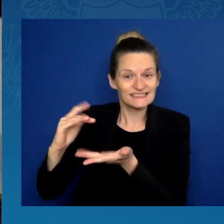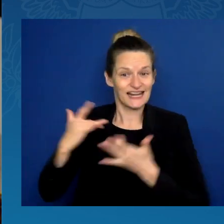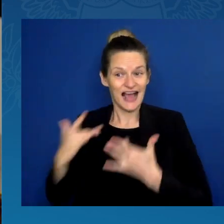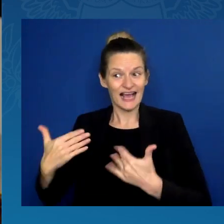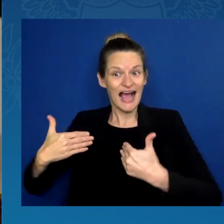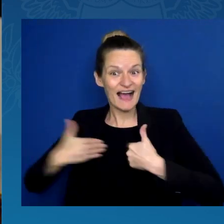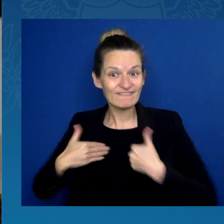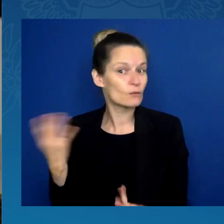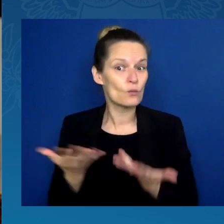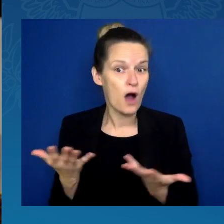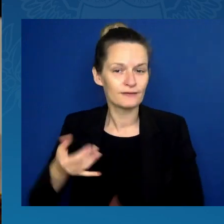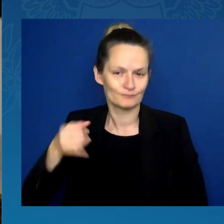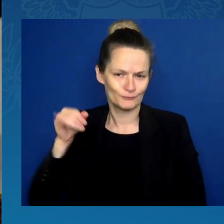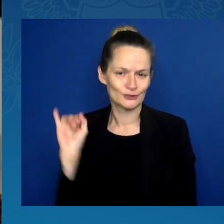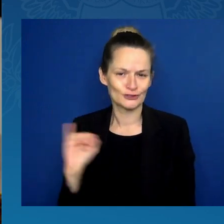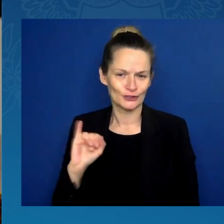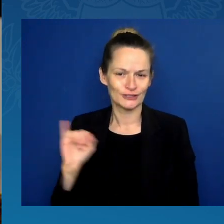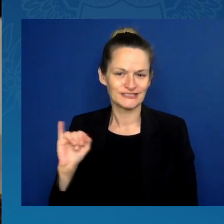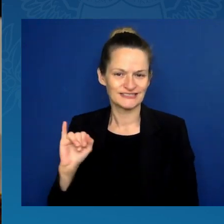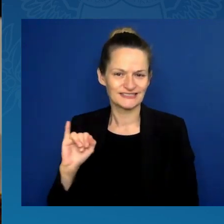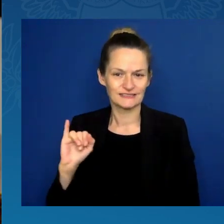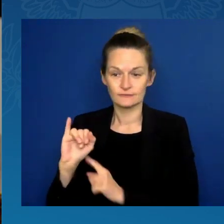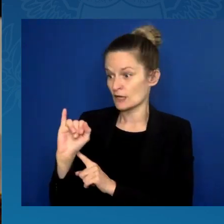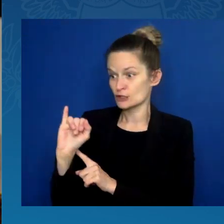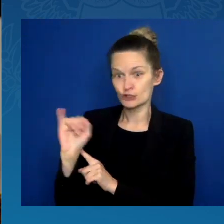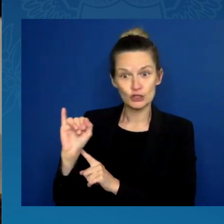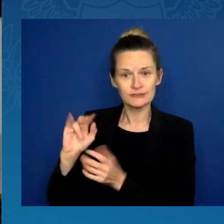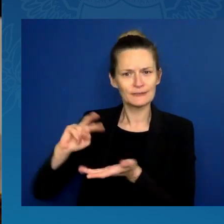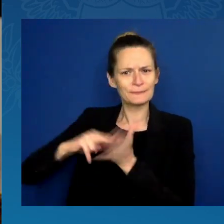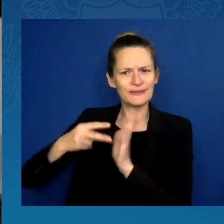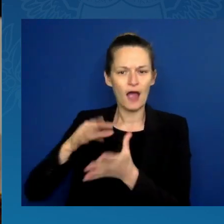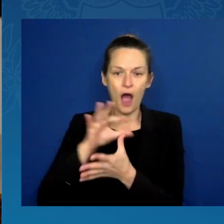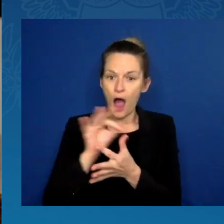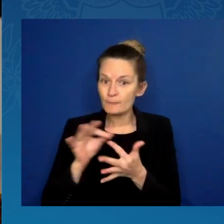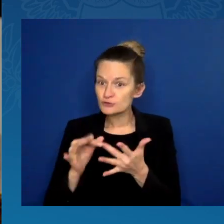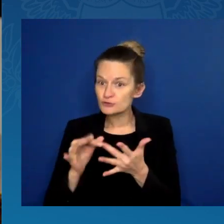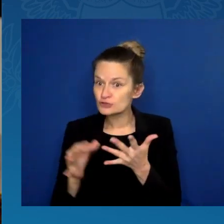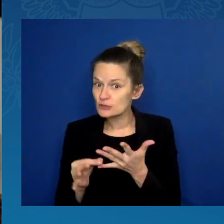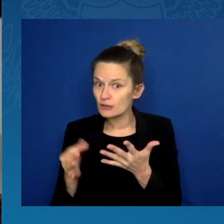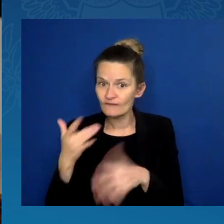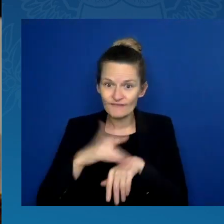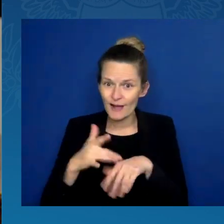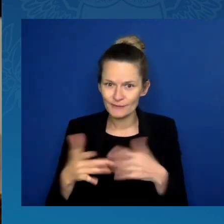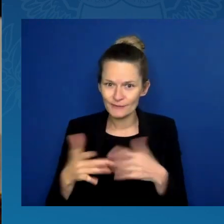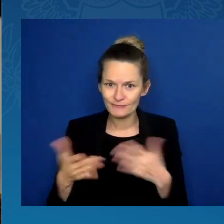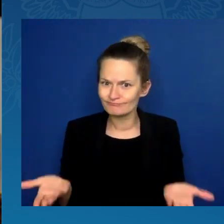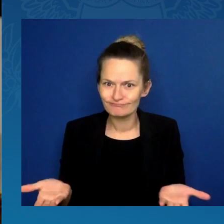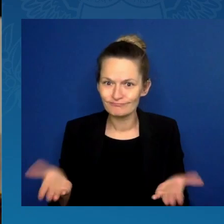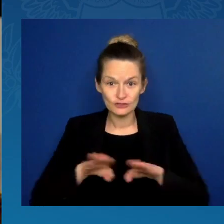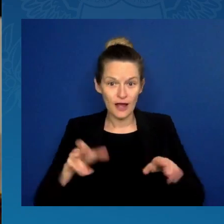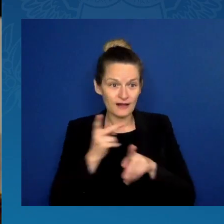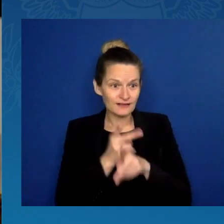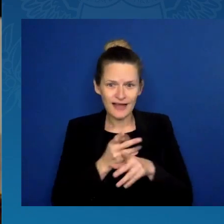or not available, simply because they actually don't have access because of their financial situation or condition.